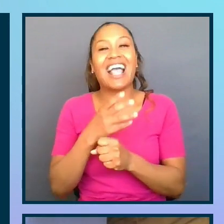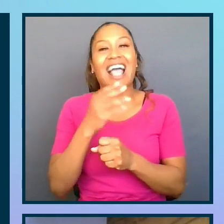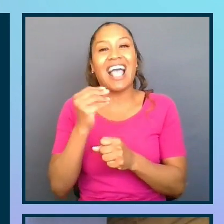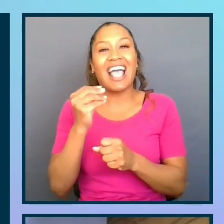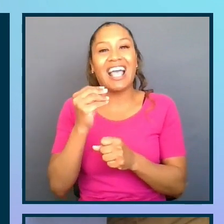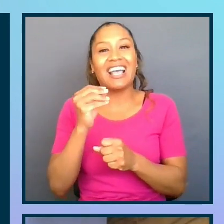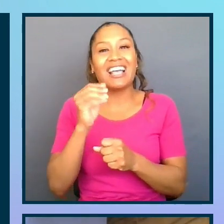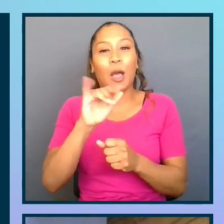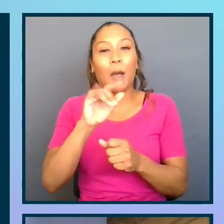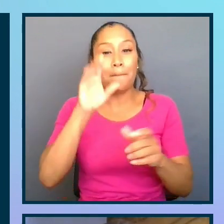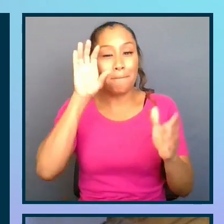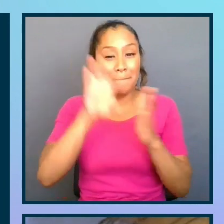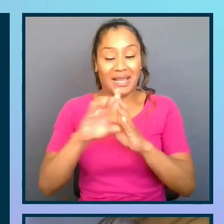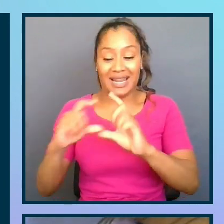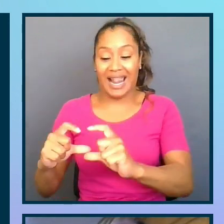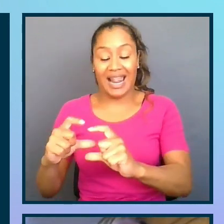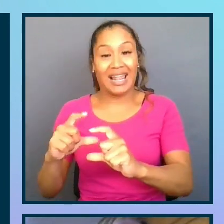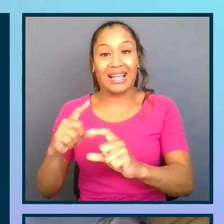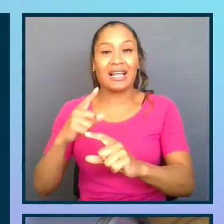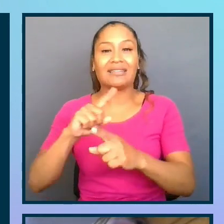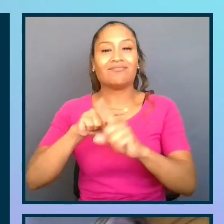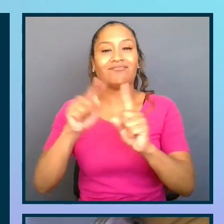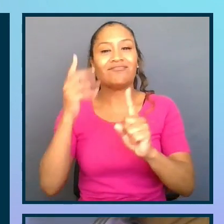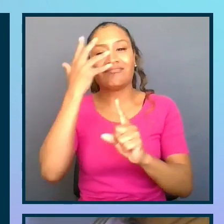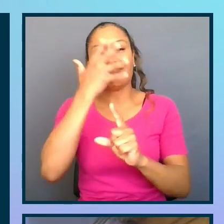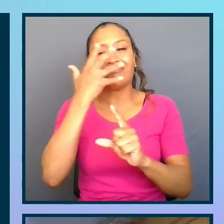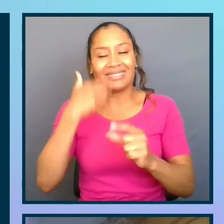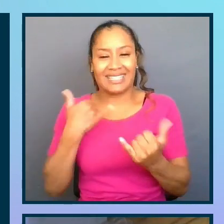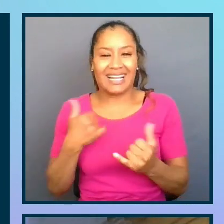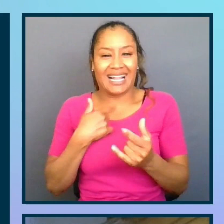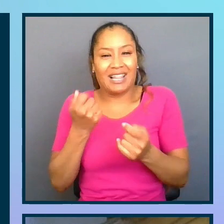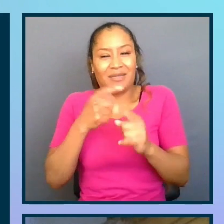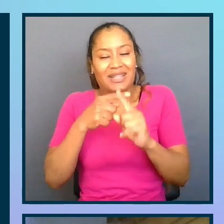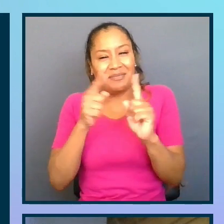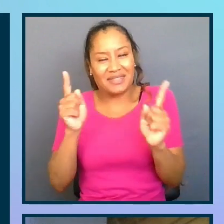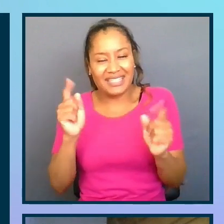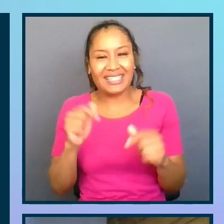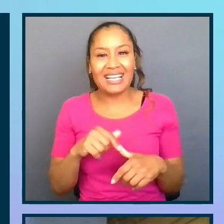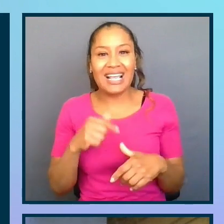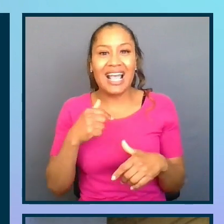that's on the first design on the first slide that you can see, I'm also wearing glasses.